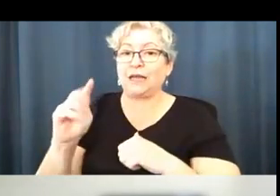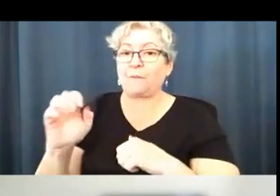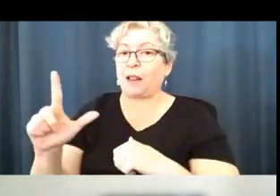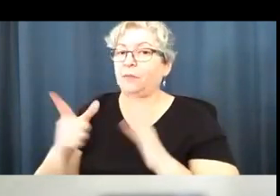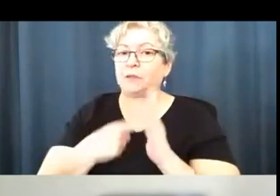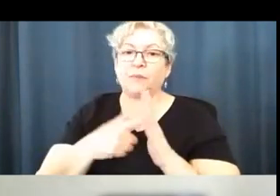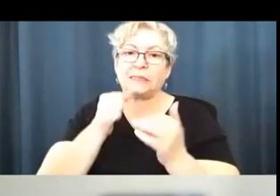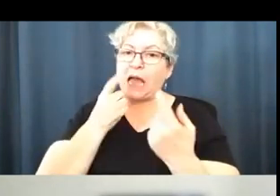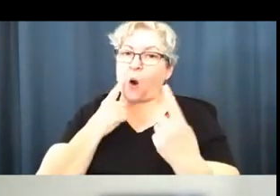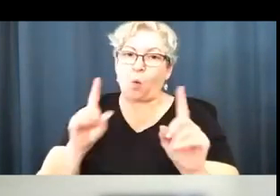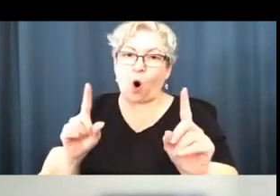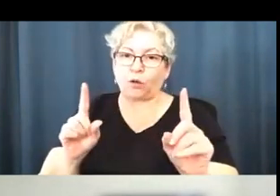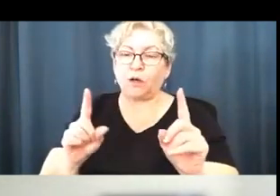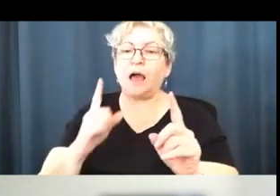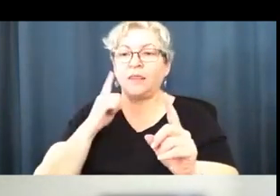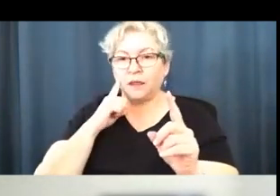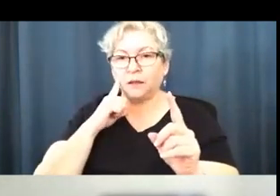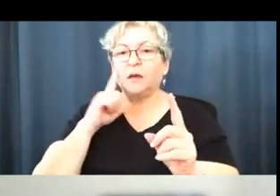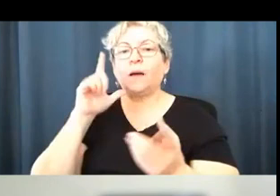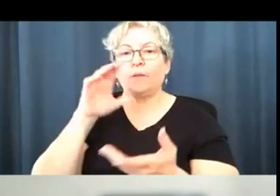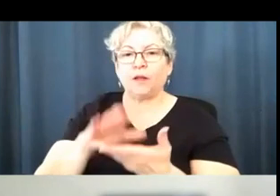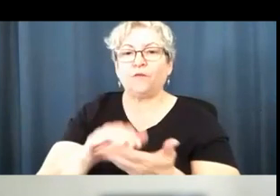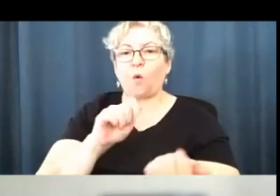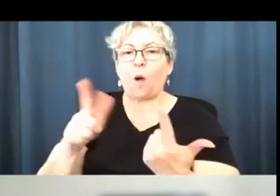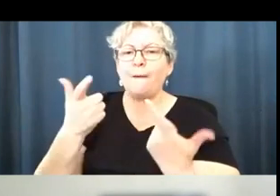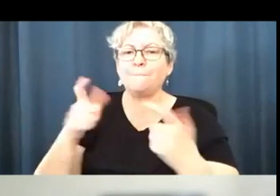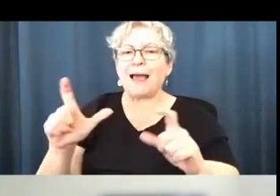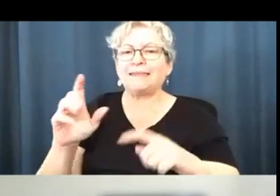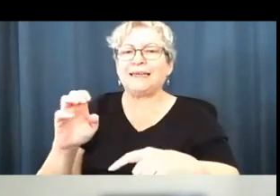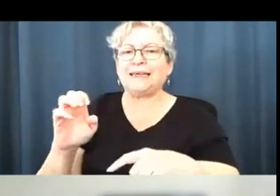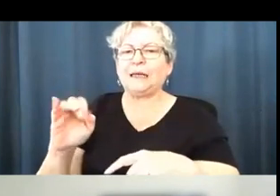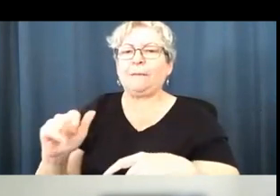So I do believe all of the mass email solutions can work,